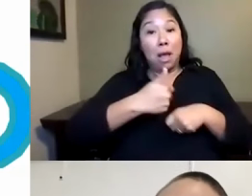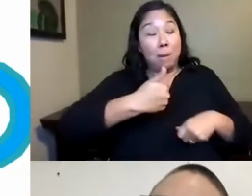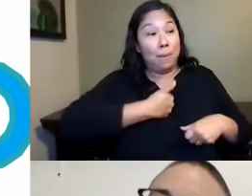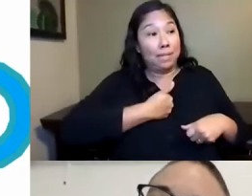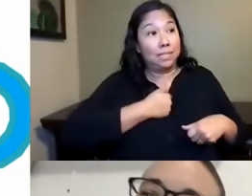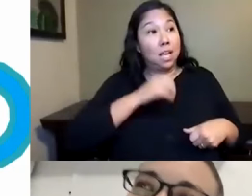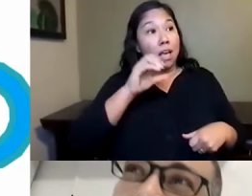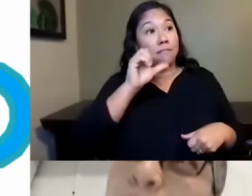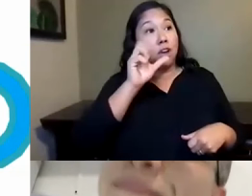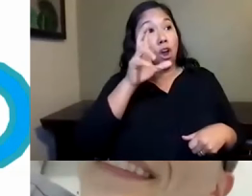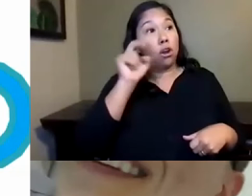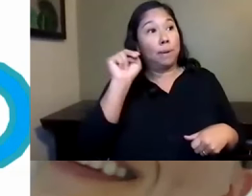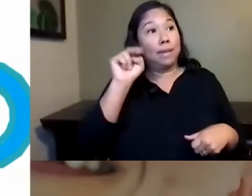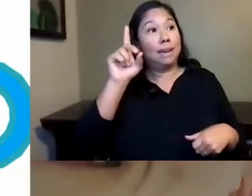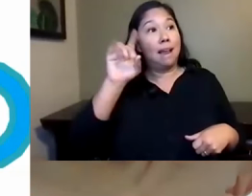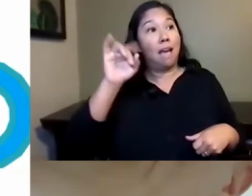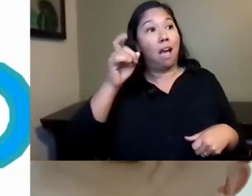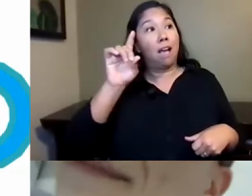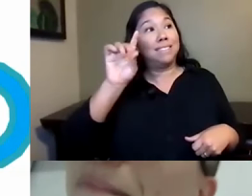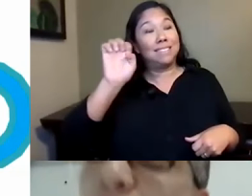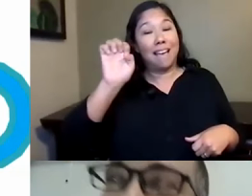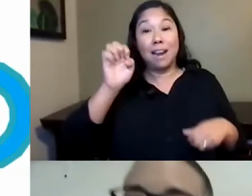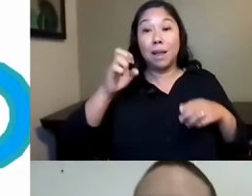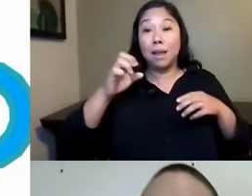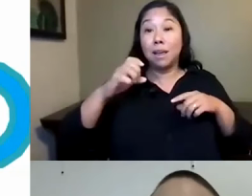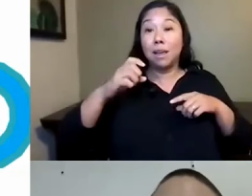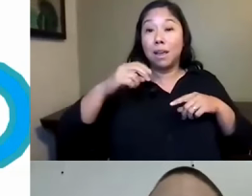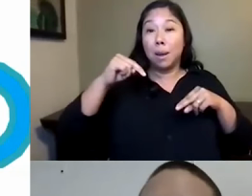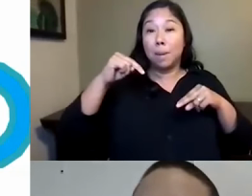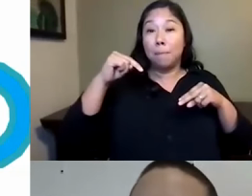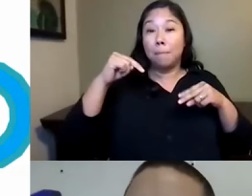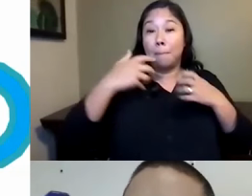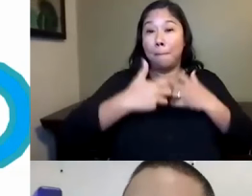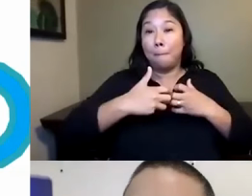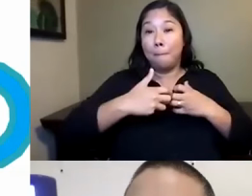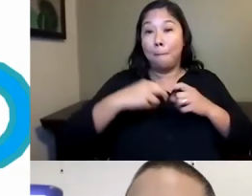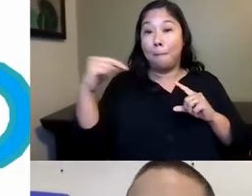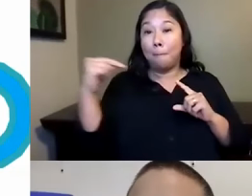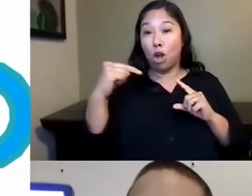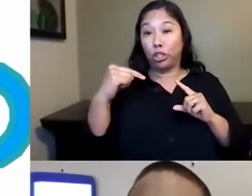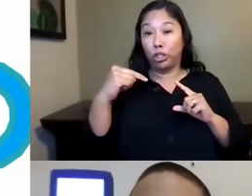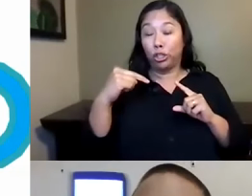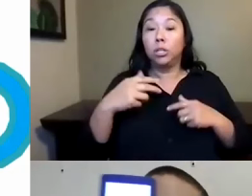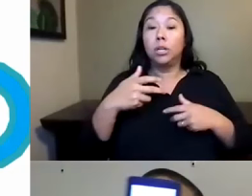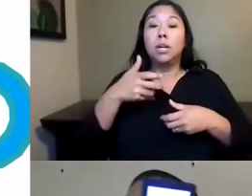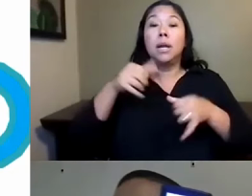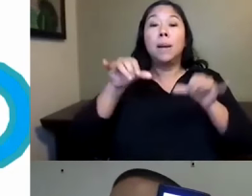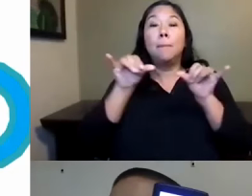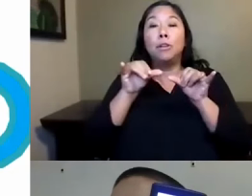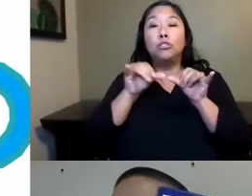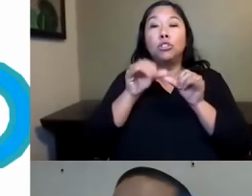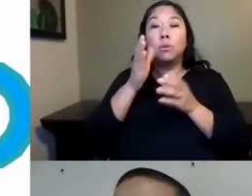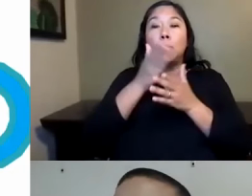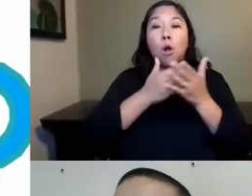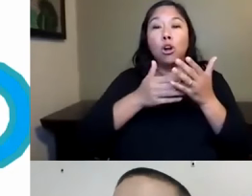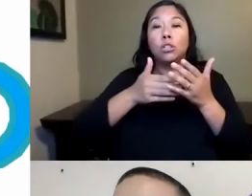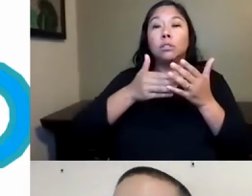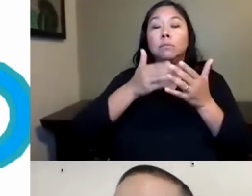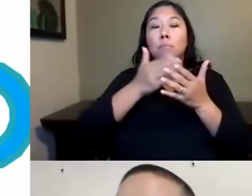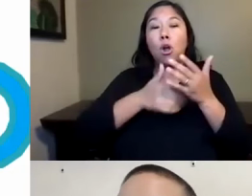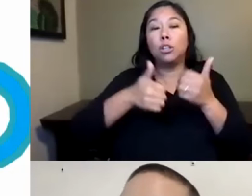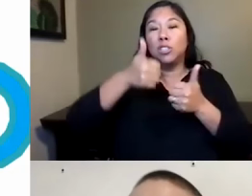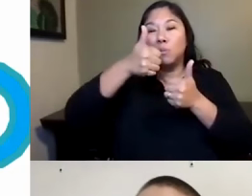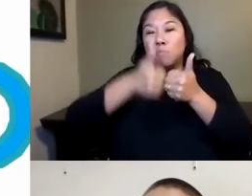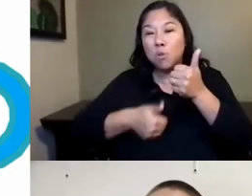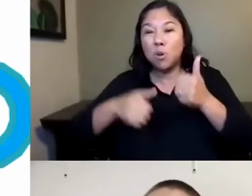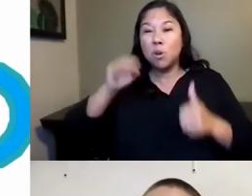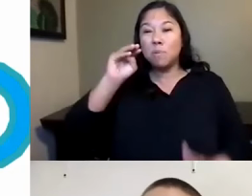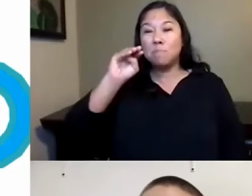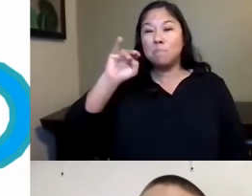which measures parts per million. This is just one type that it can look like. It doesn't have to be